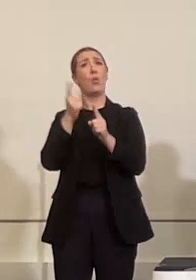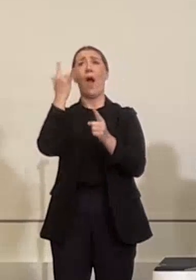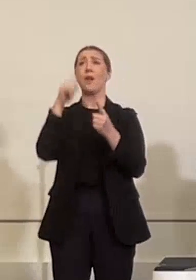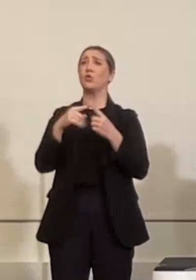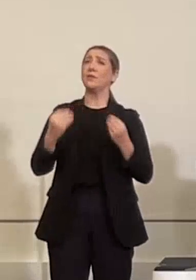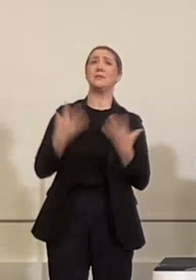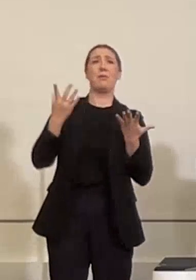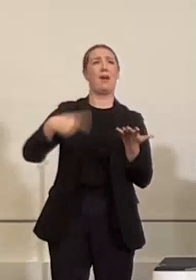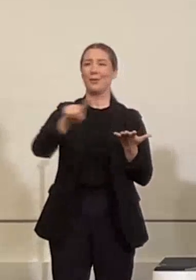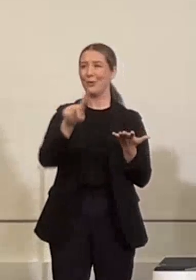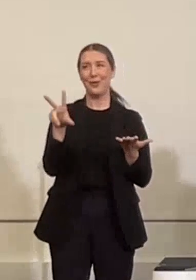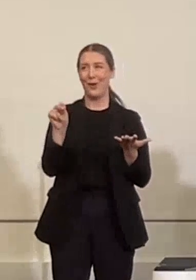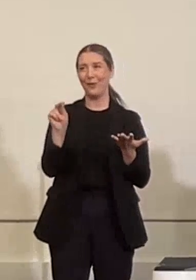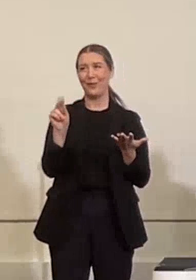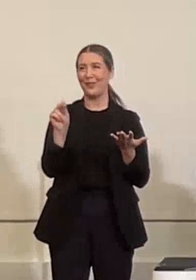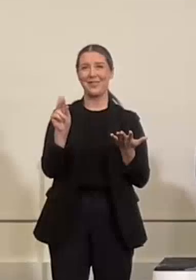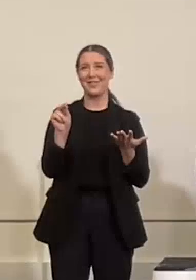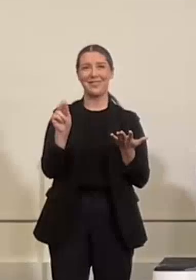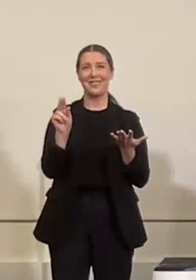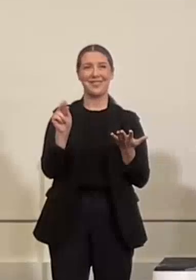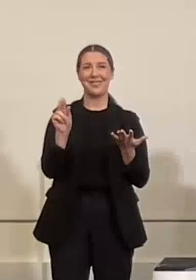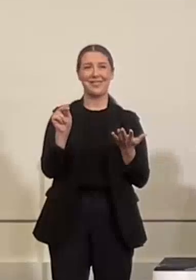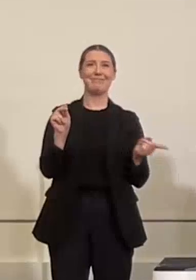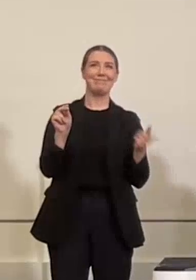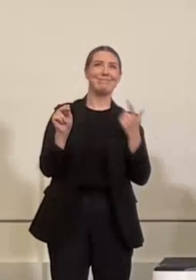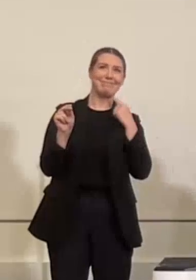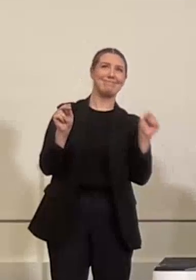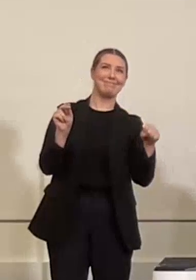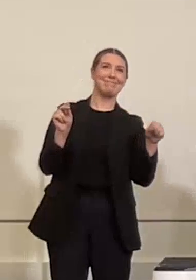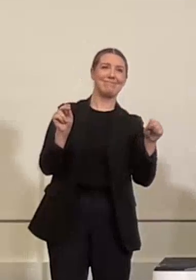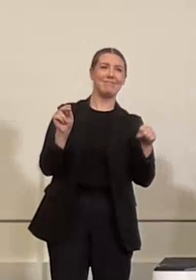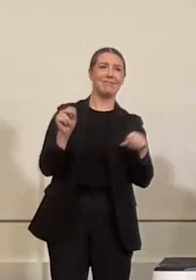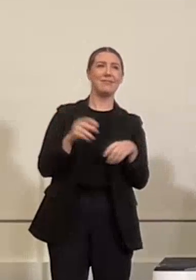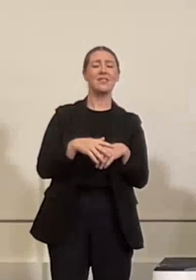'cause I've had someone who work and I'm like the mortgage